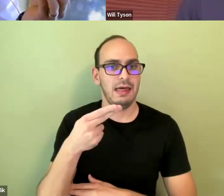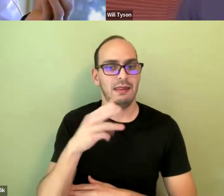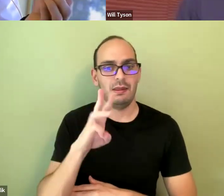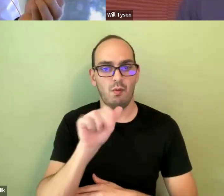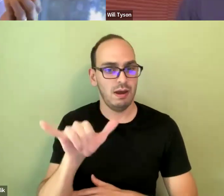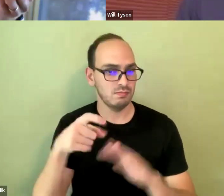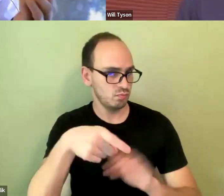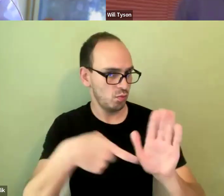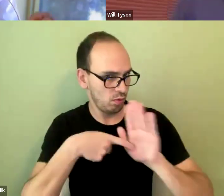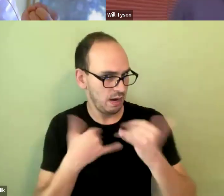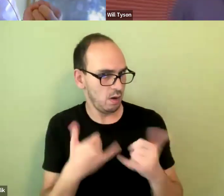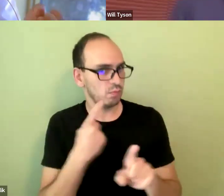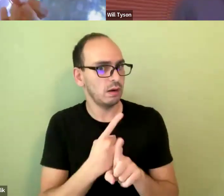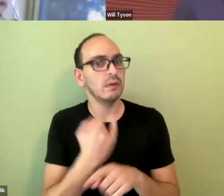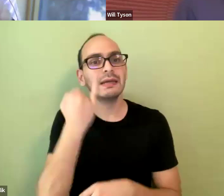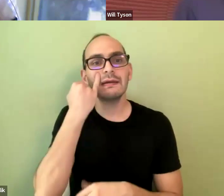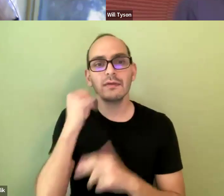What would they are trying to build in demand while also